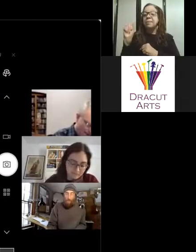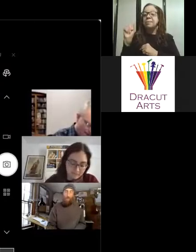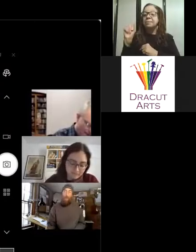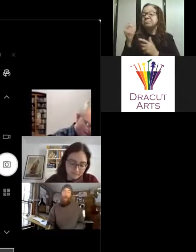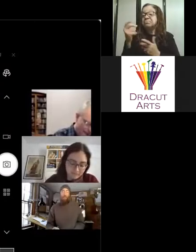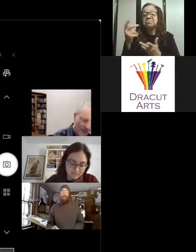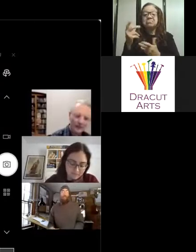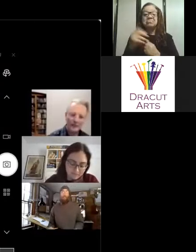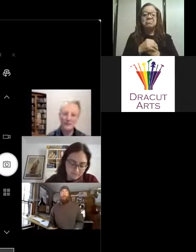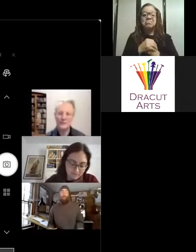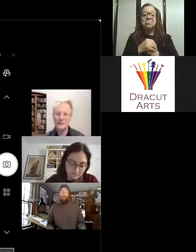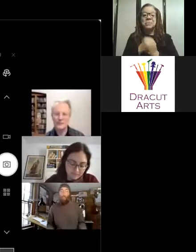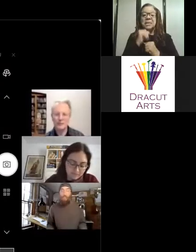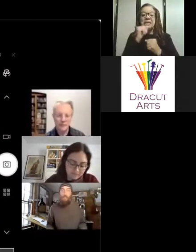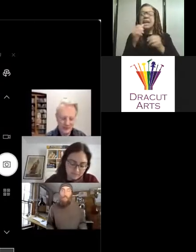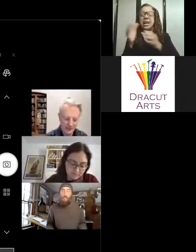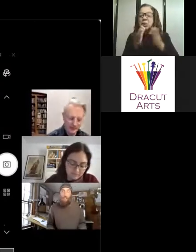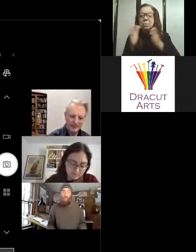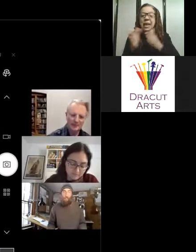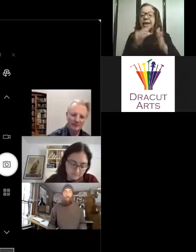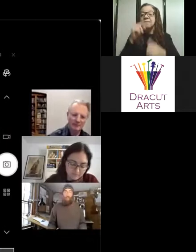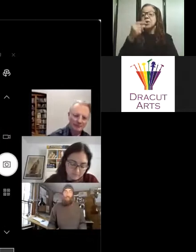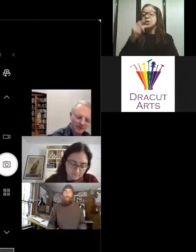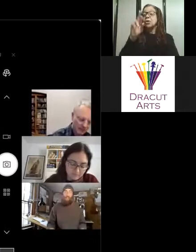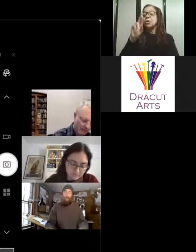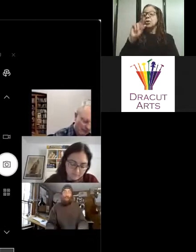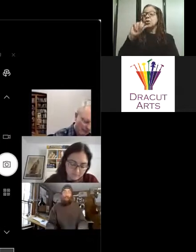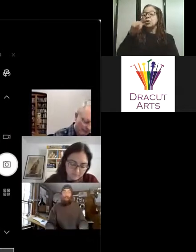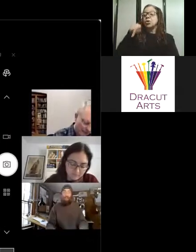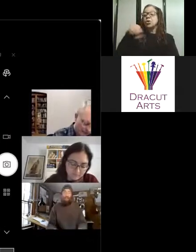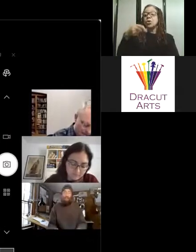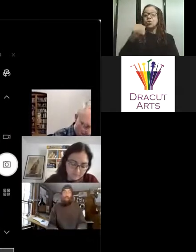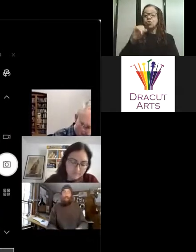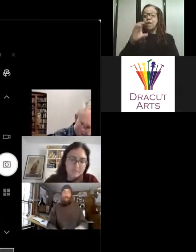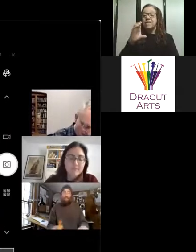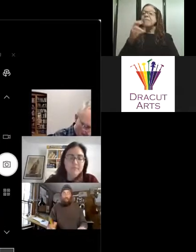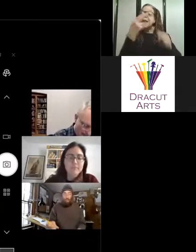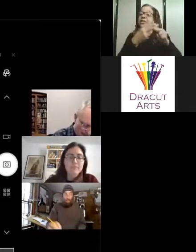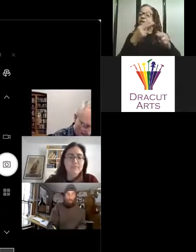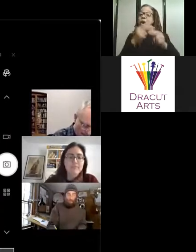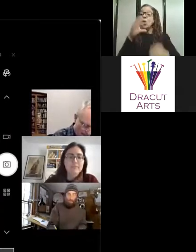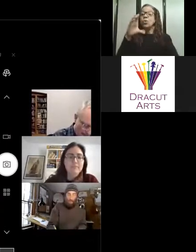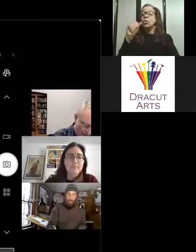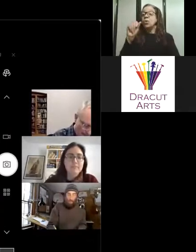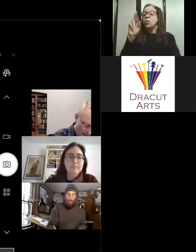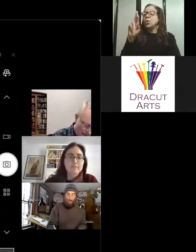for a graphic novel series in order to do this kind of cartooning. In fact, these might be nine characters that all have something to say to each